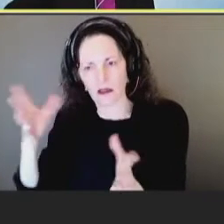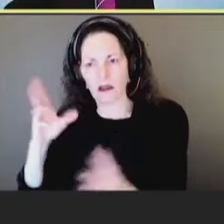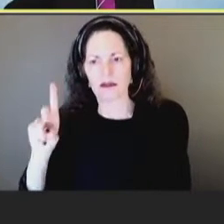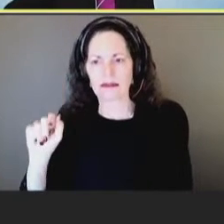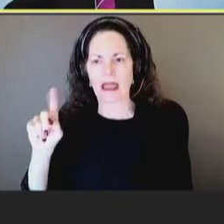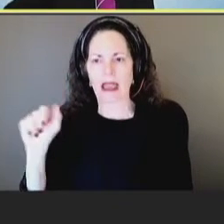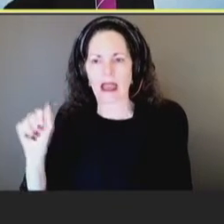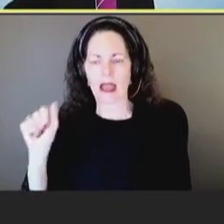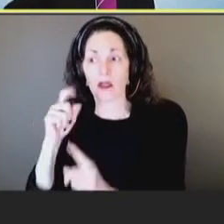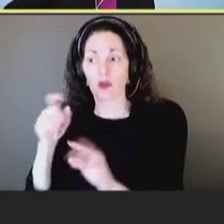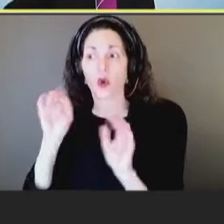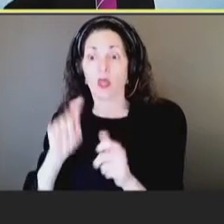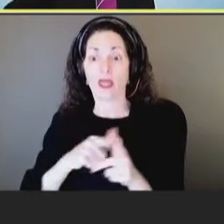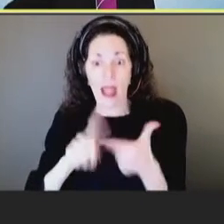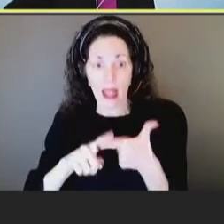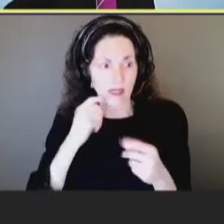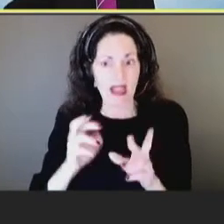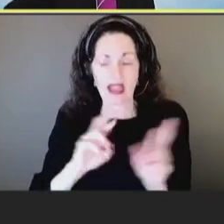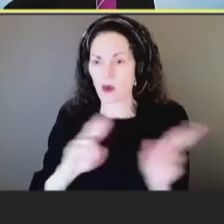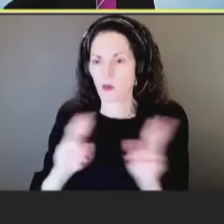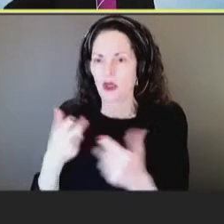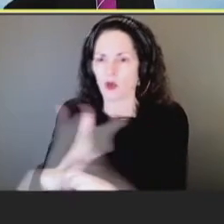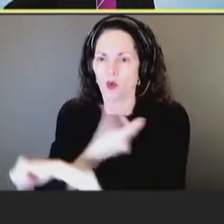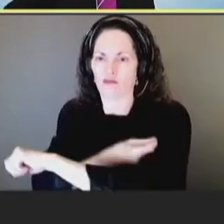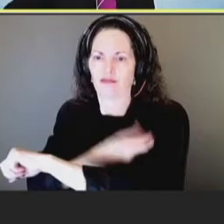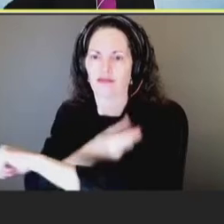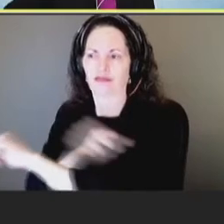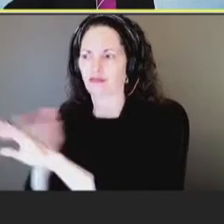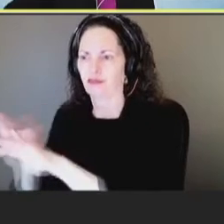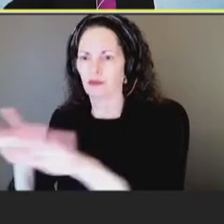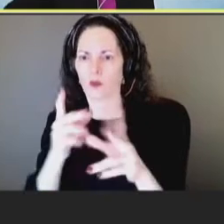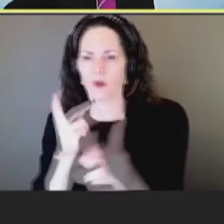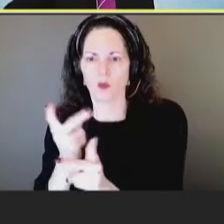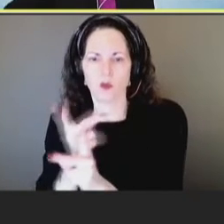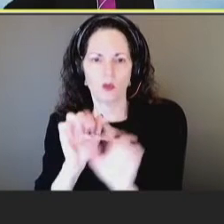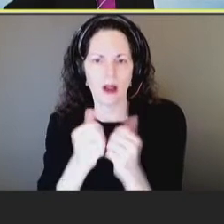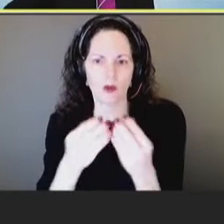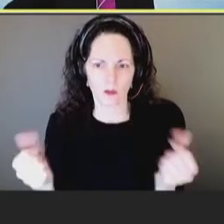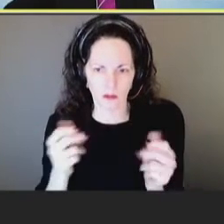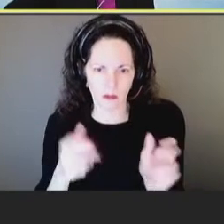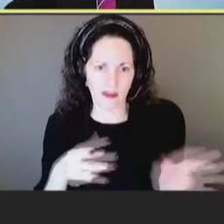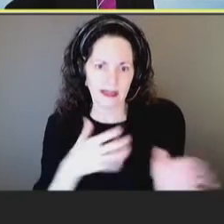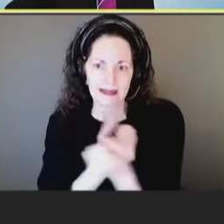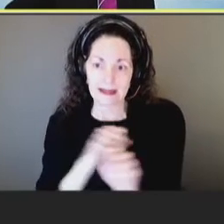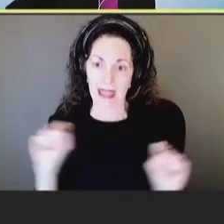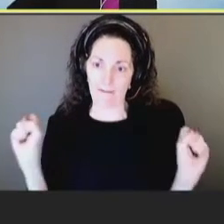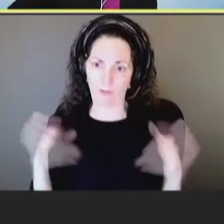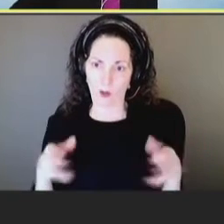safely. And we also look for -- we also perform proactive assessments to confirm that the antigen